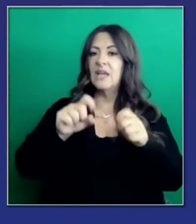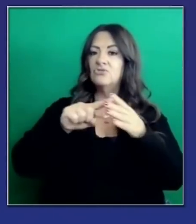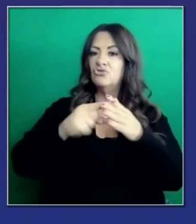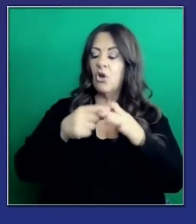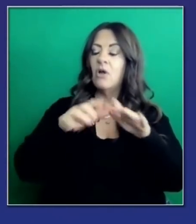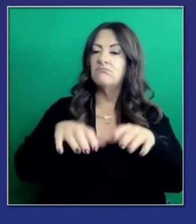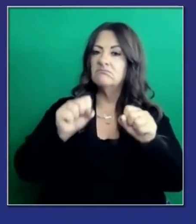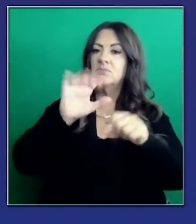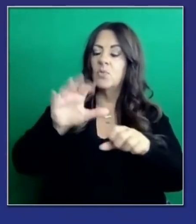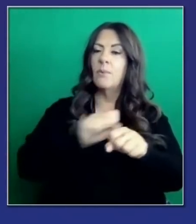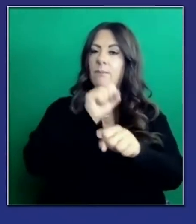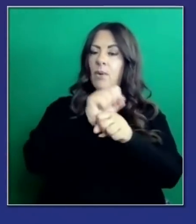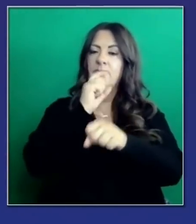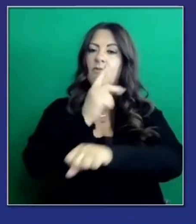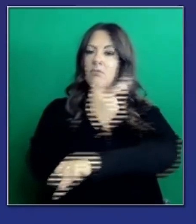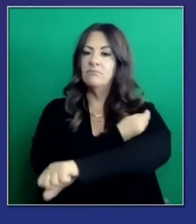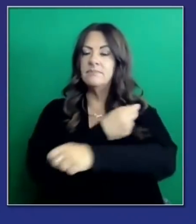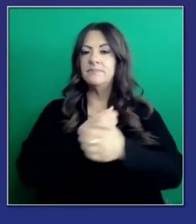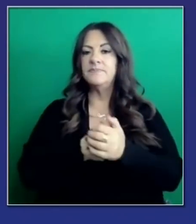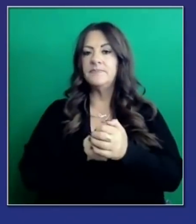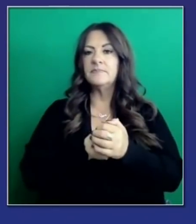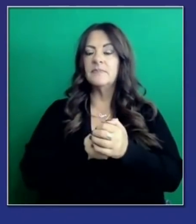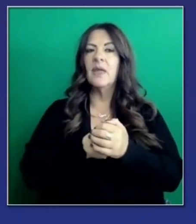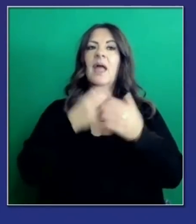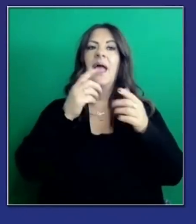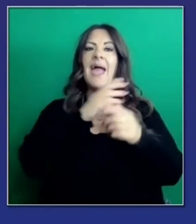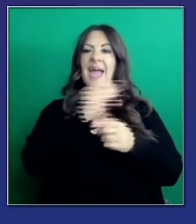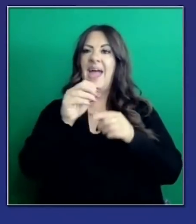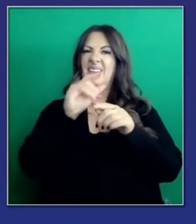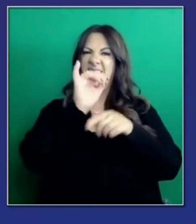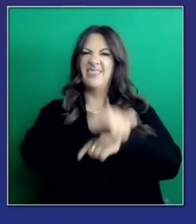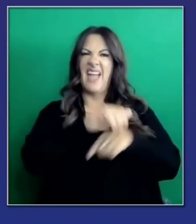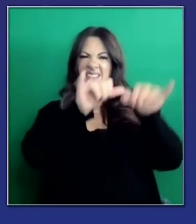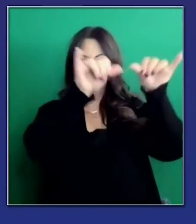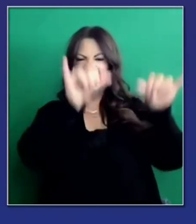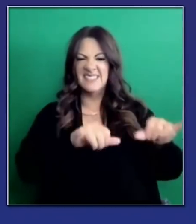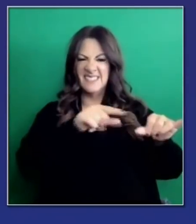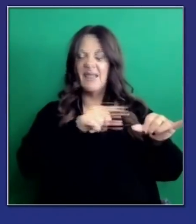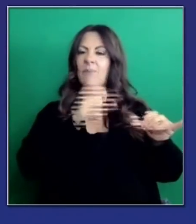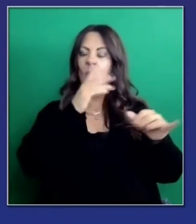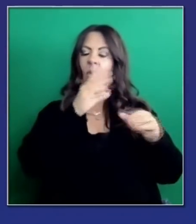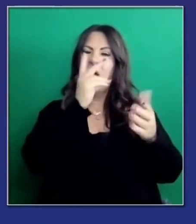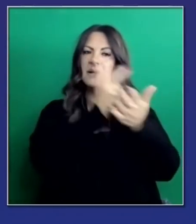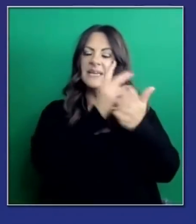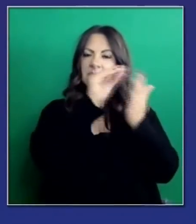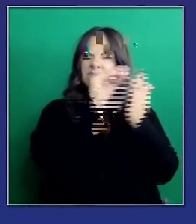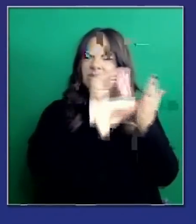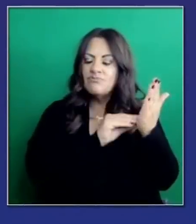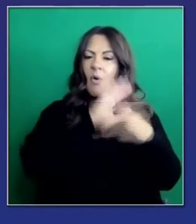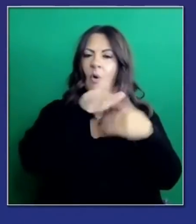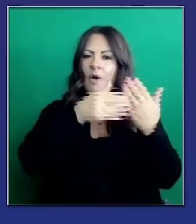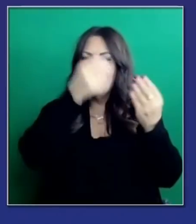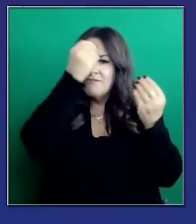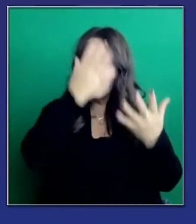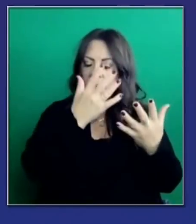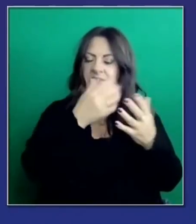IT PROVIDES FOR PROVIDERS THE ABILITY TO HAVE ALL THAT DATA AUTOMATICALLY SHARED NOT ONLY